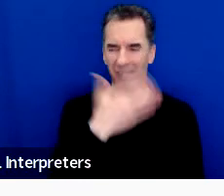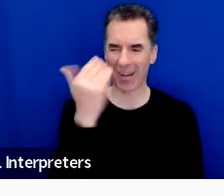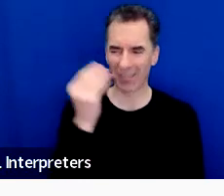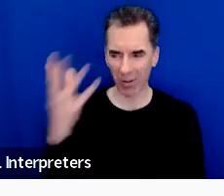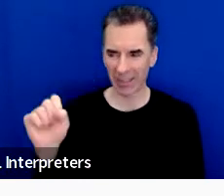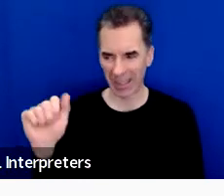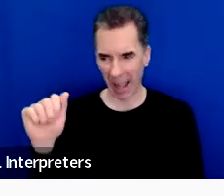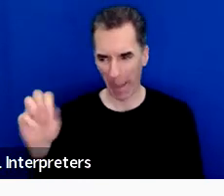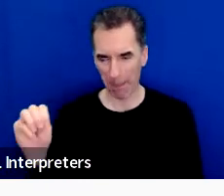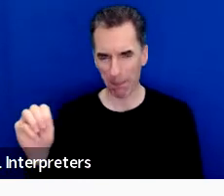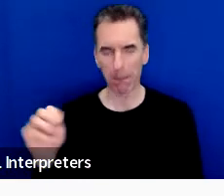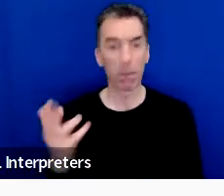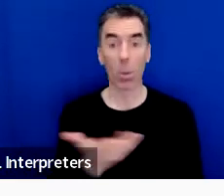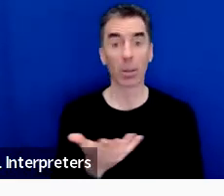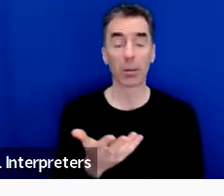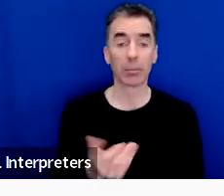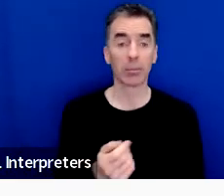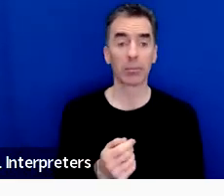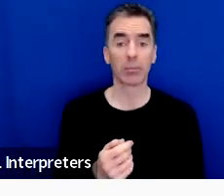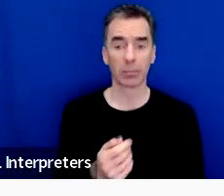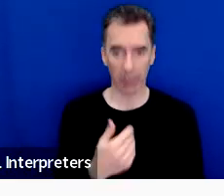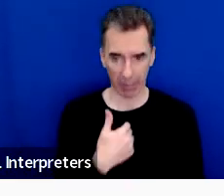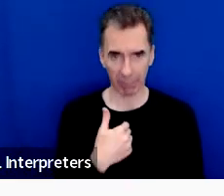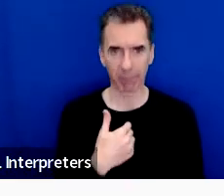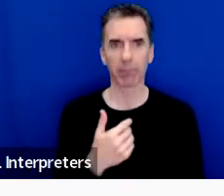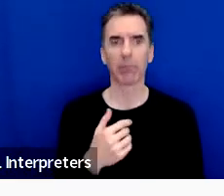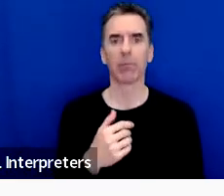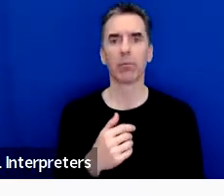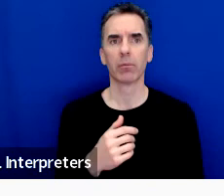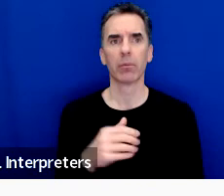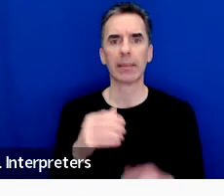But we do have a step by step instructions